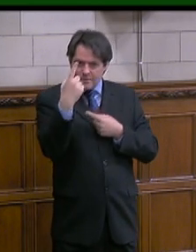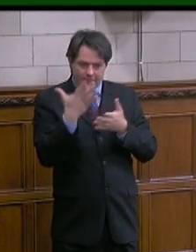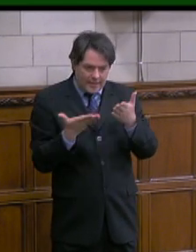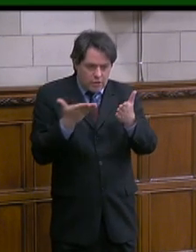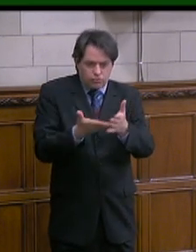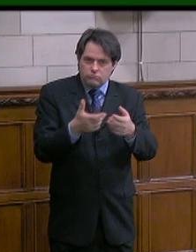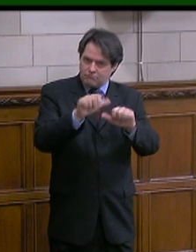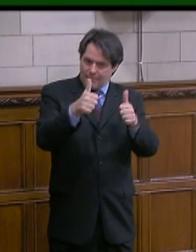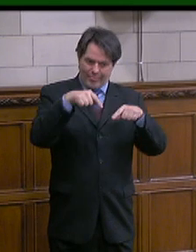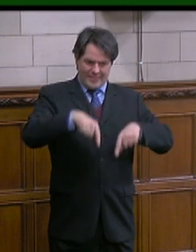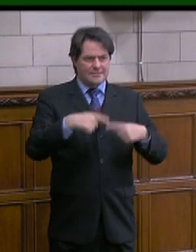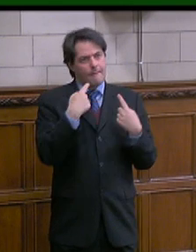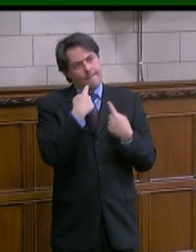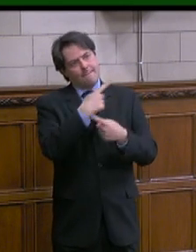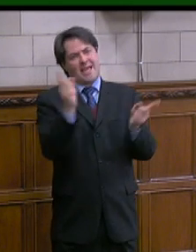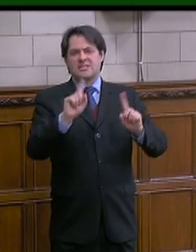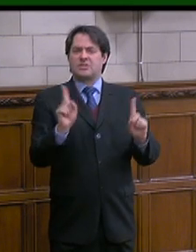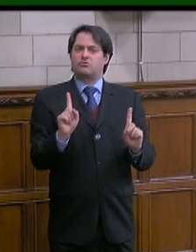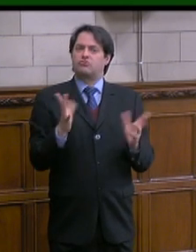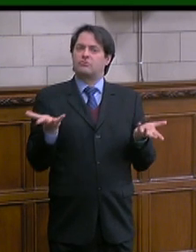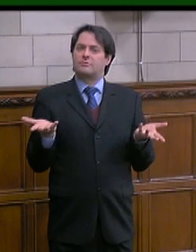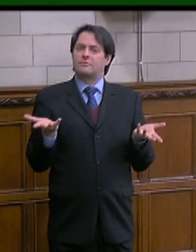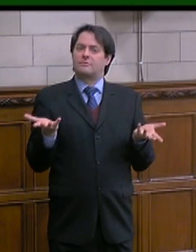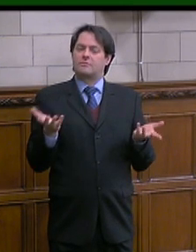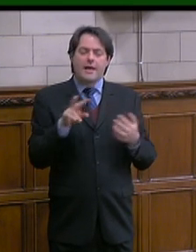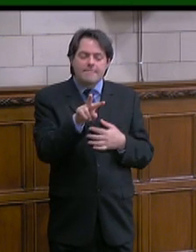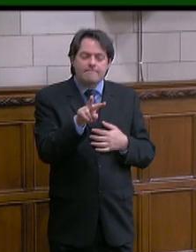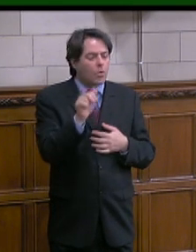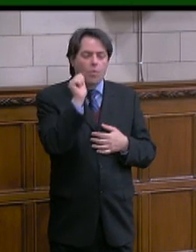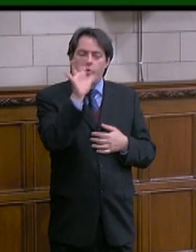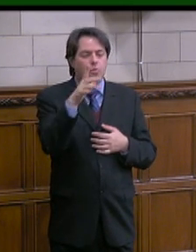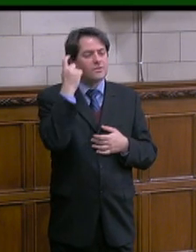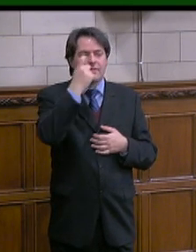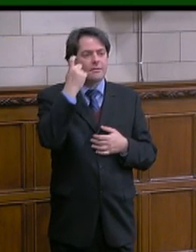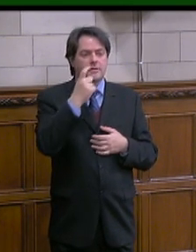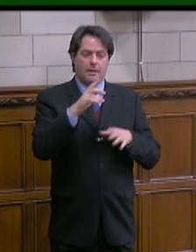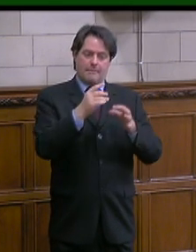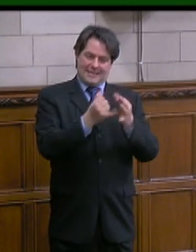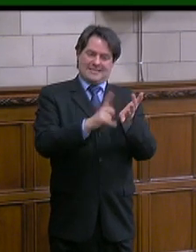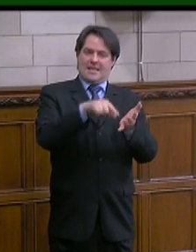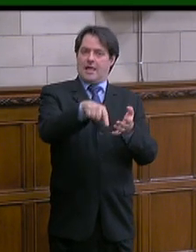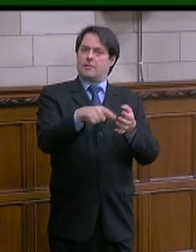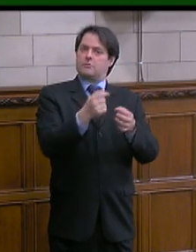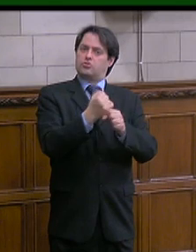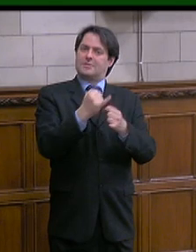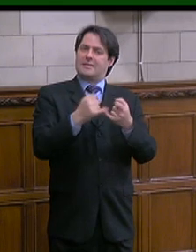What message does it send out to people if we will not even consider having BSL as a GCSE?